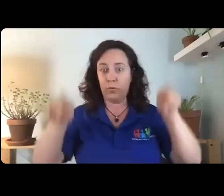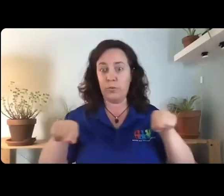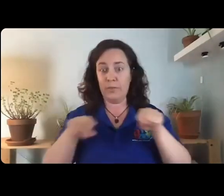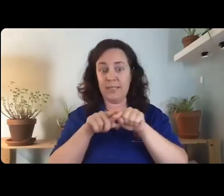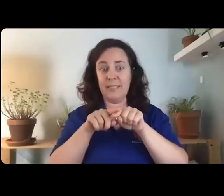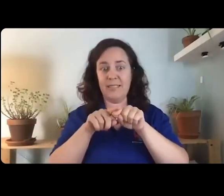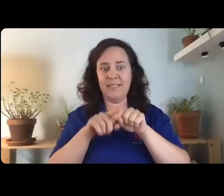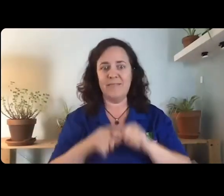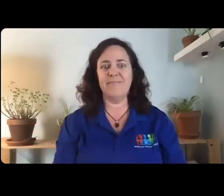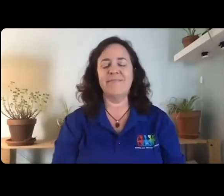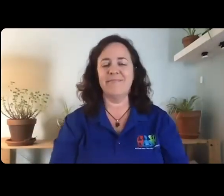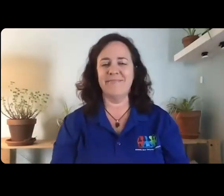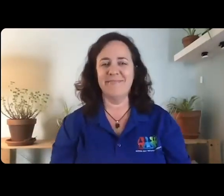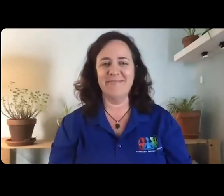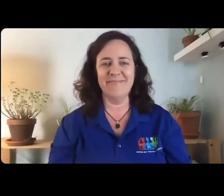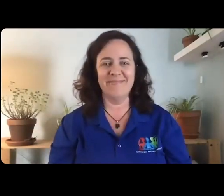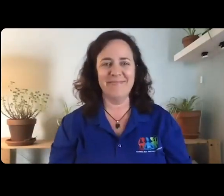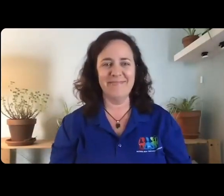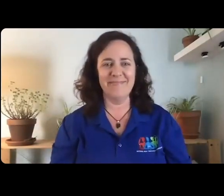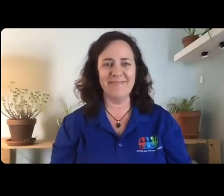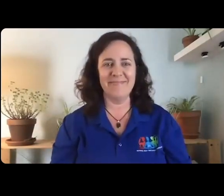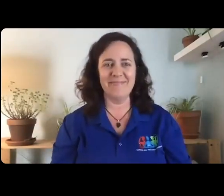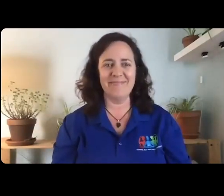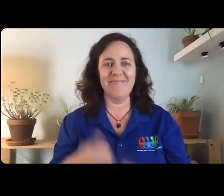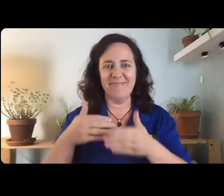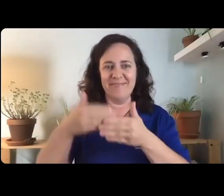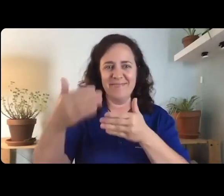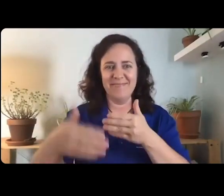You might want to do this in full screen today.